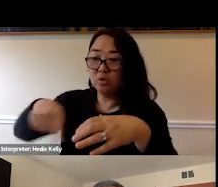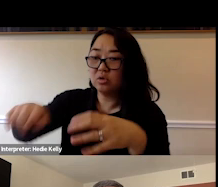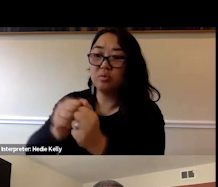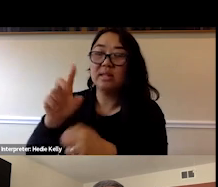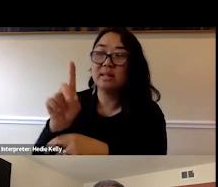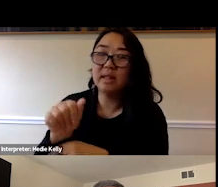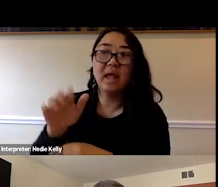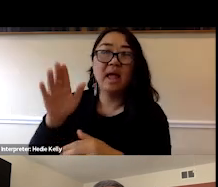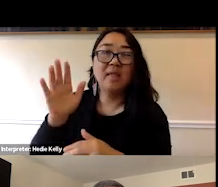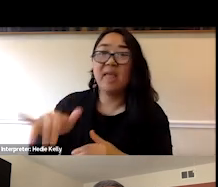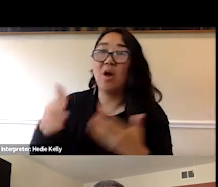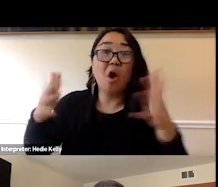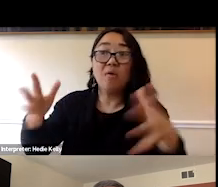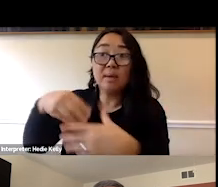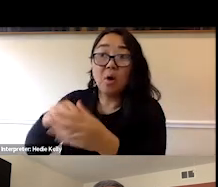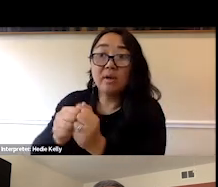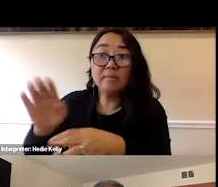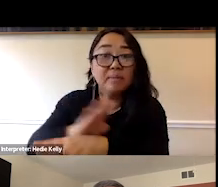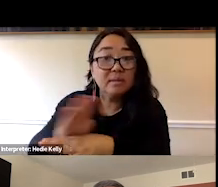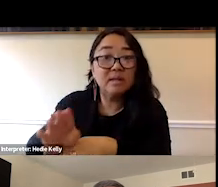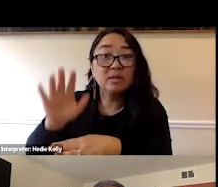that already does this work, rather than just crowdsourcing.